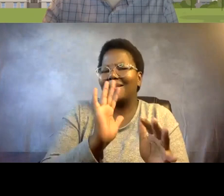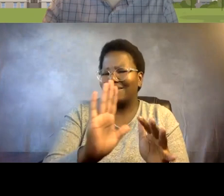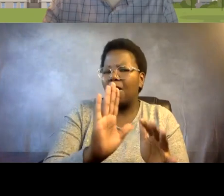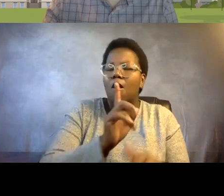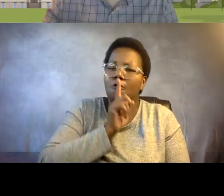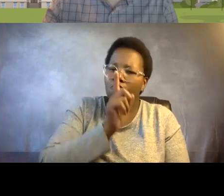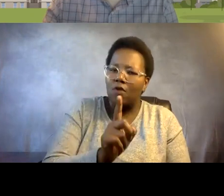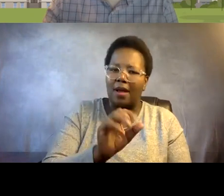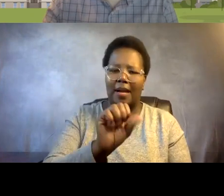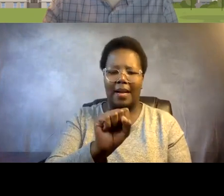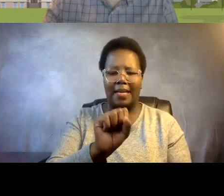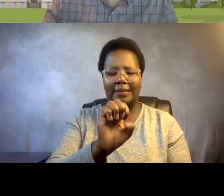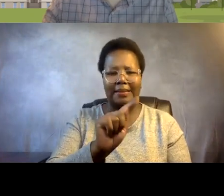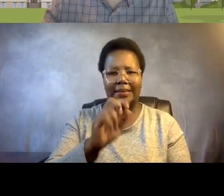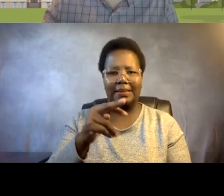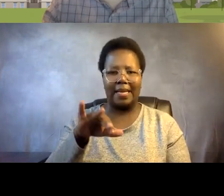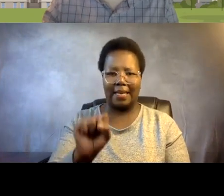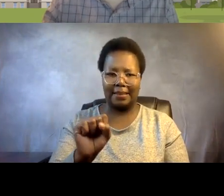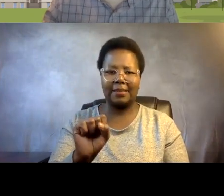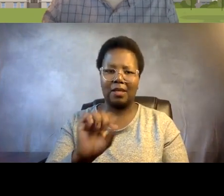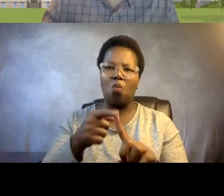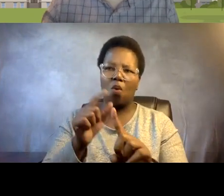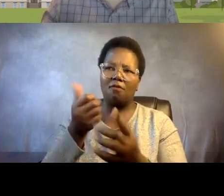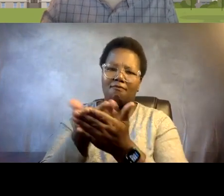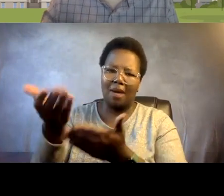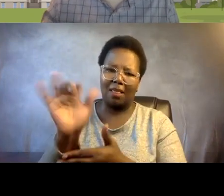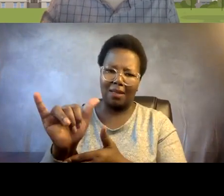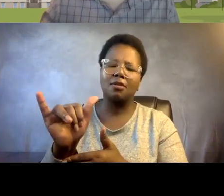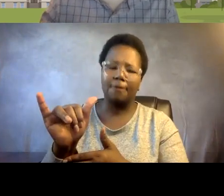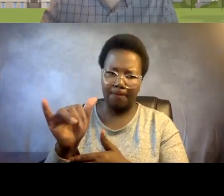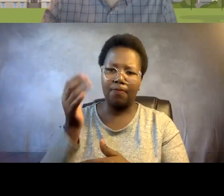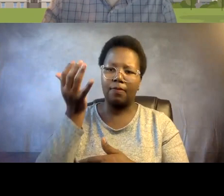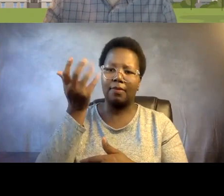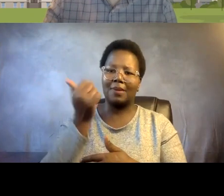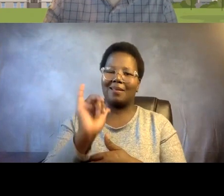those defaults, for the most part, is going to give you a pretty, a fairly typical experience.